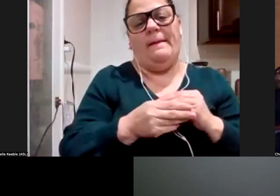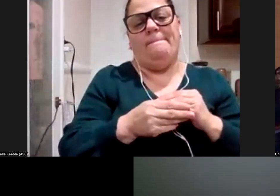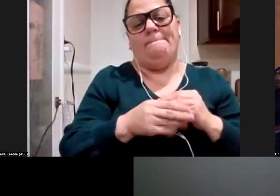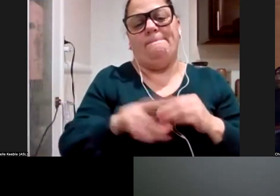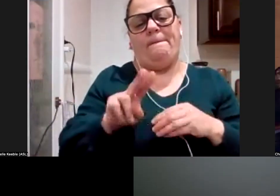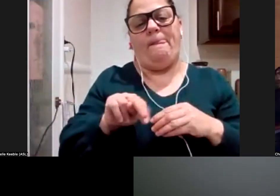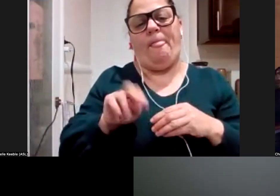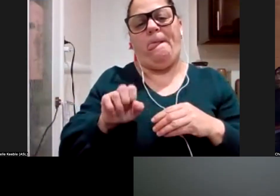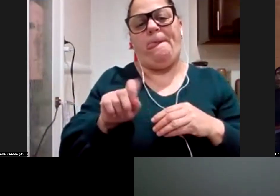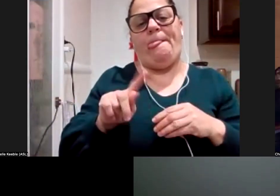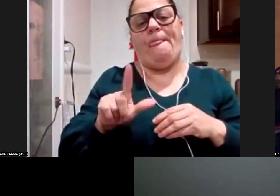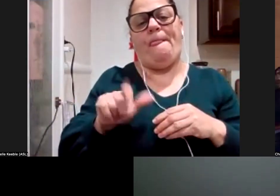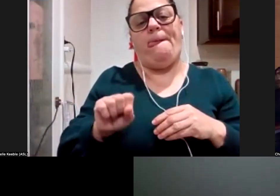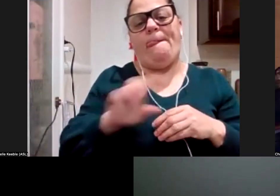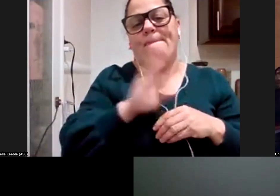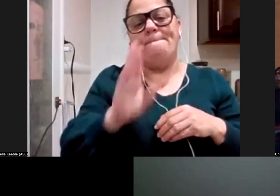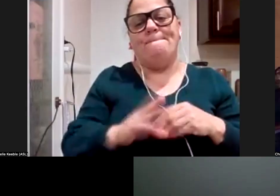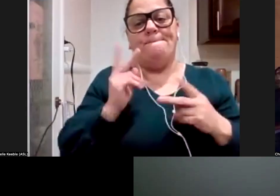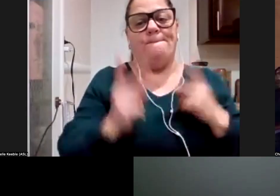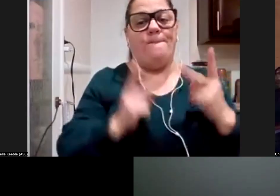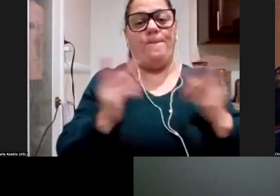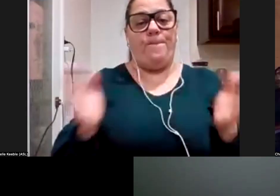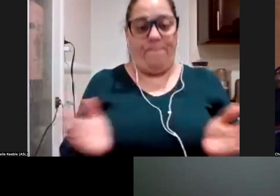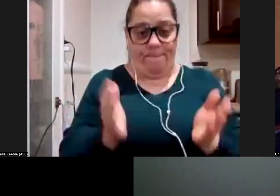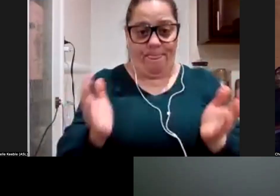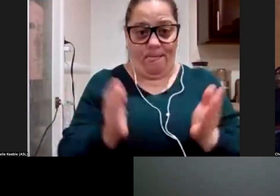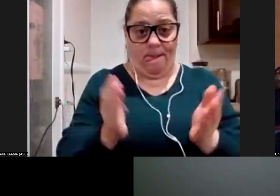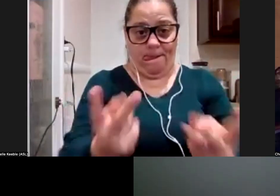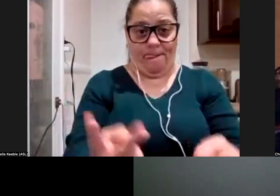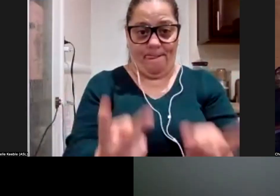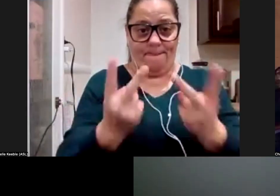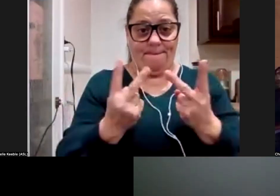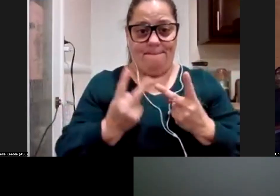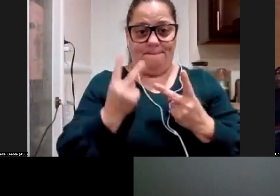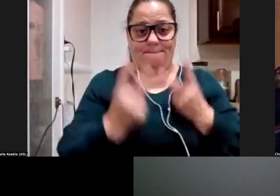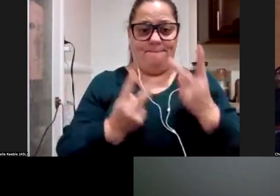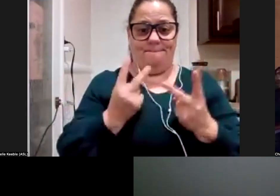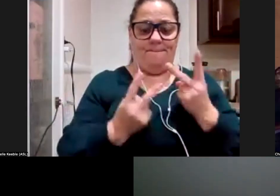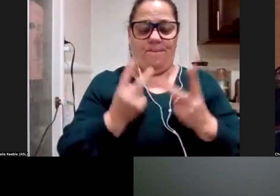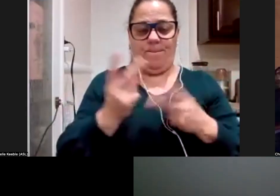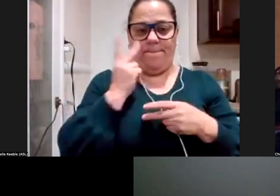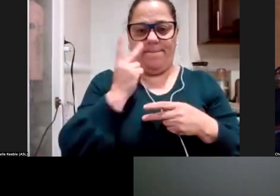for those who've never visited, we encourage you to please visit. We'd love to see you there. Um,